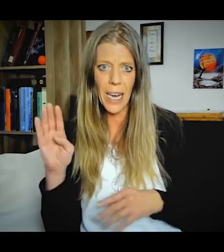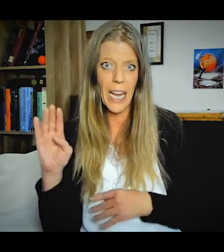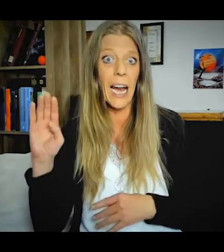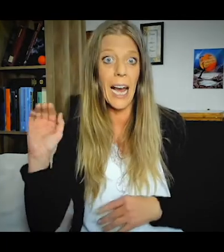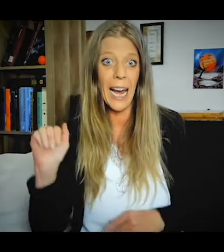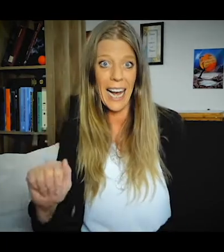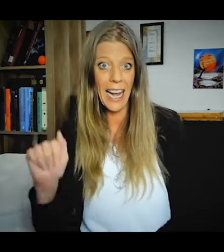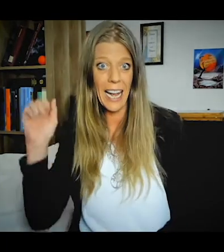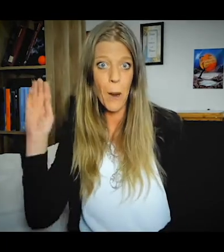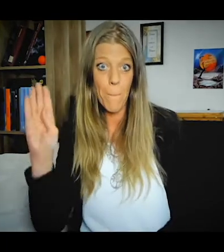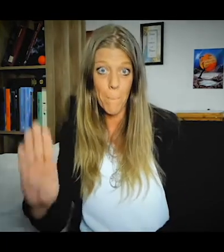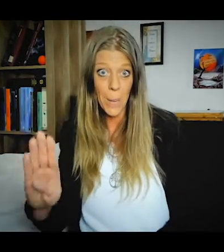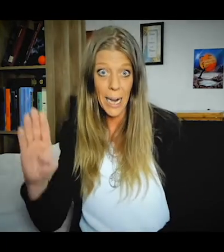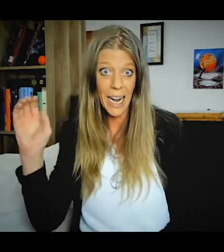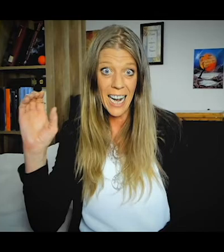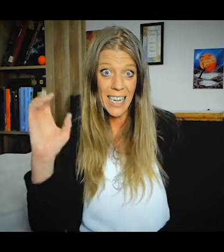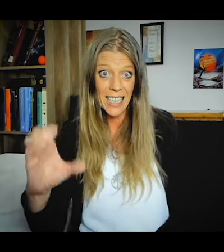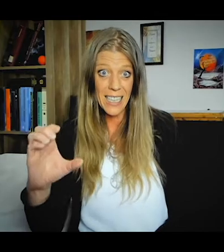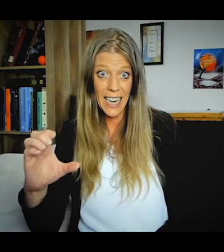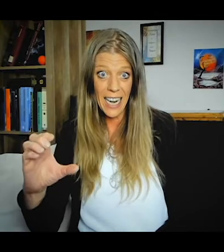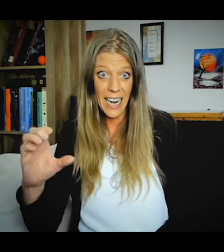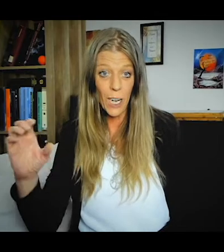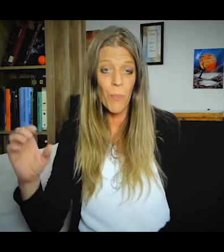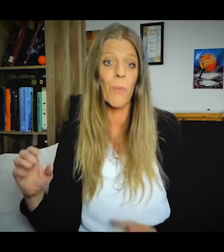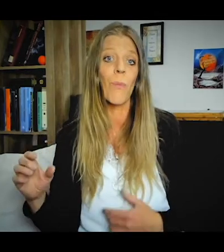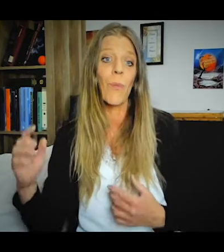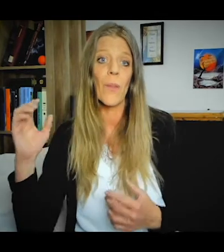Like A, B, C.